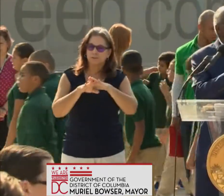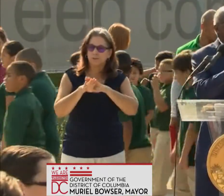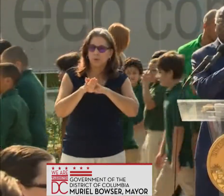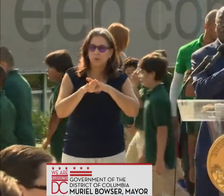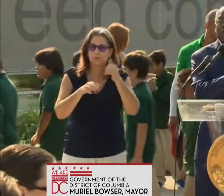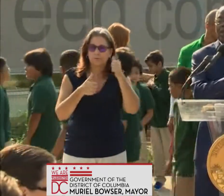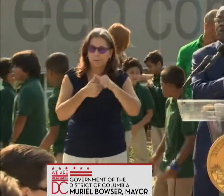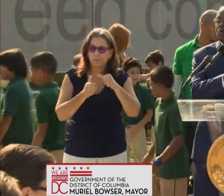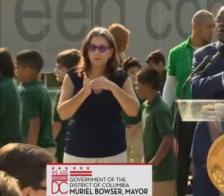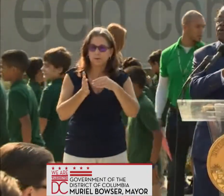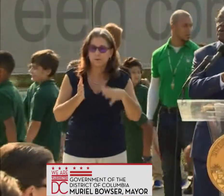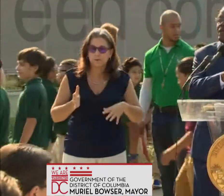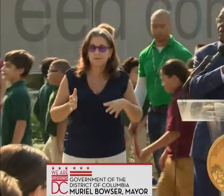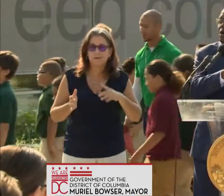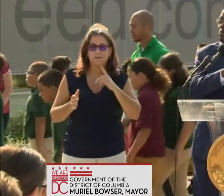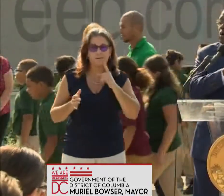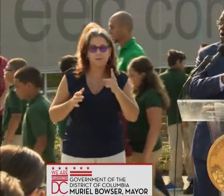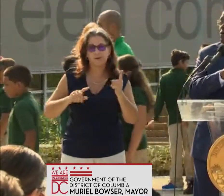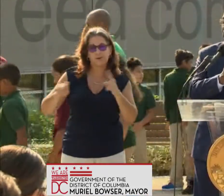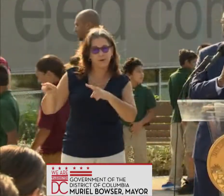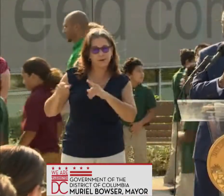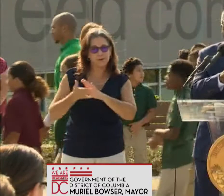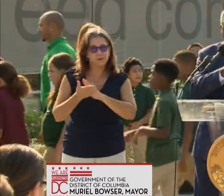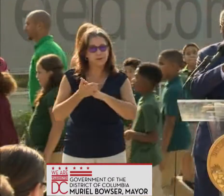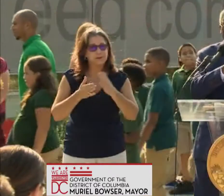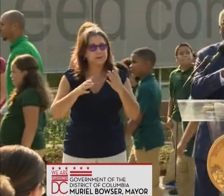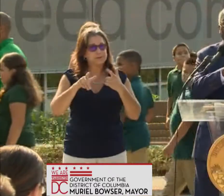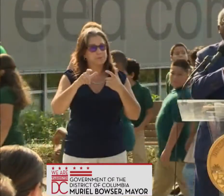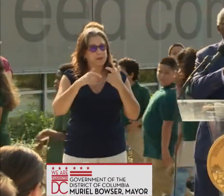the speed limit is only 15 miles per hour in school zones when school hours